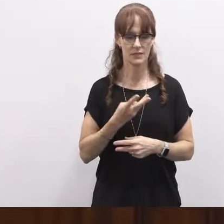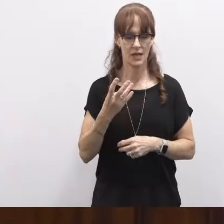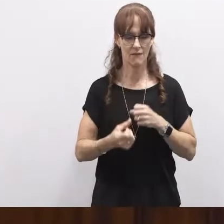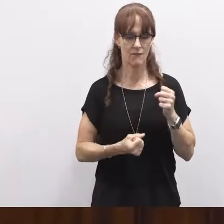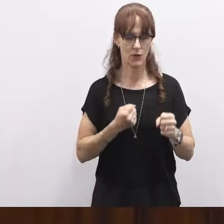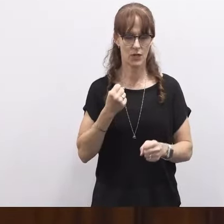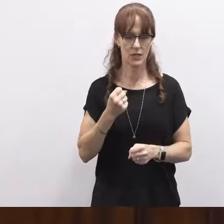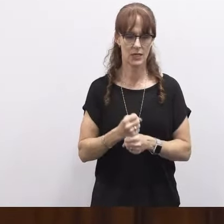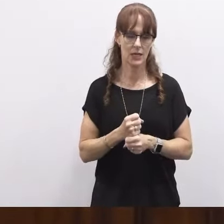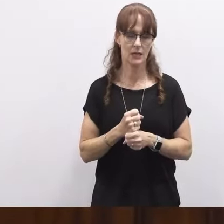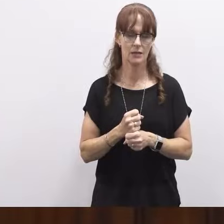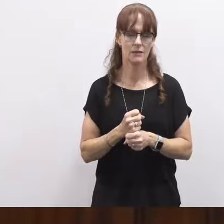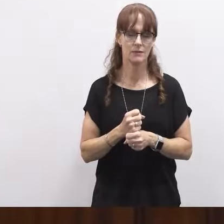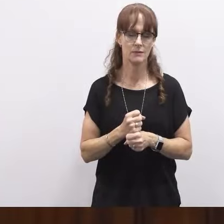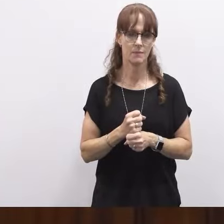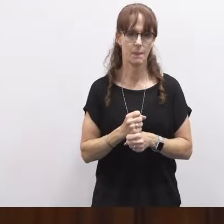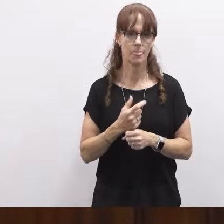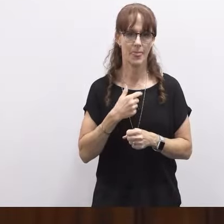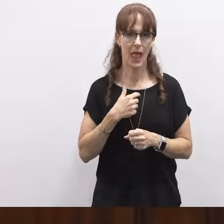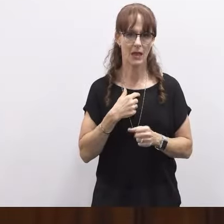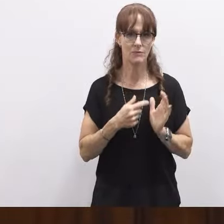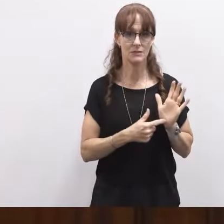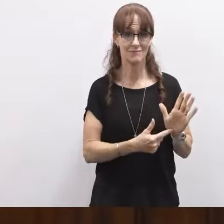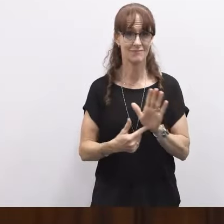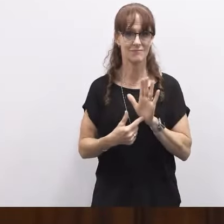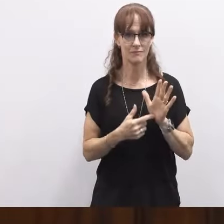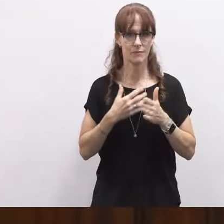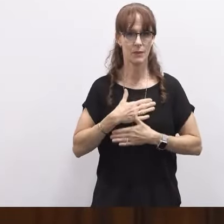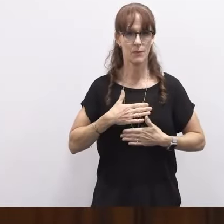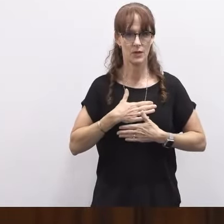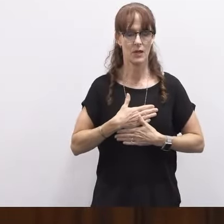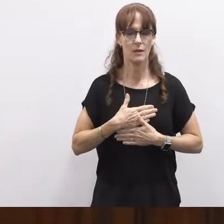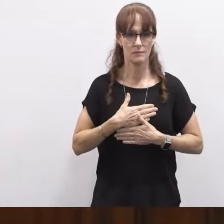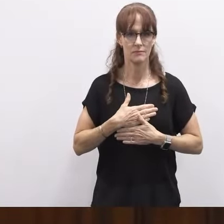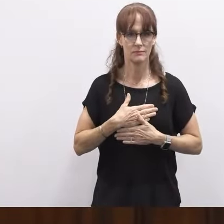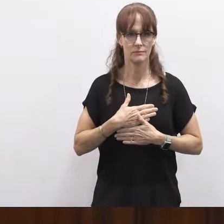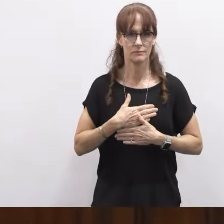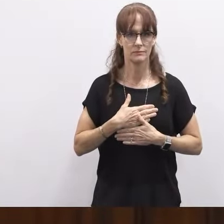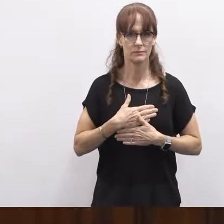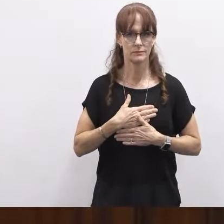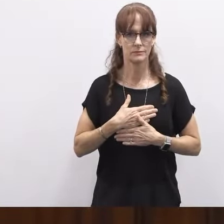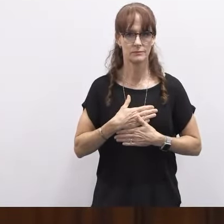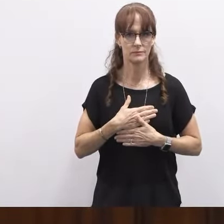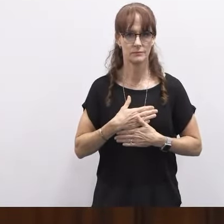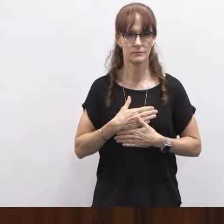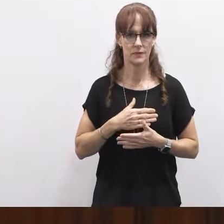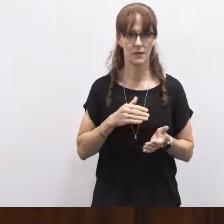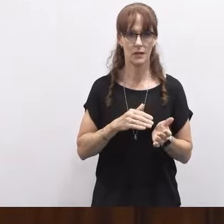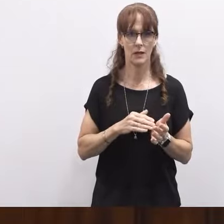one of the things that I've been highlighting and appreciate, Dr. Baker has made this a priority